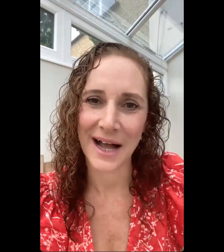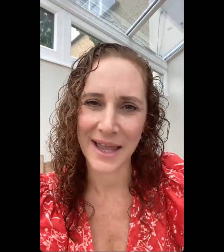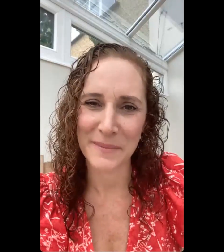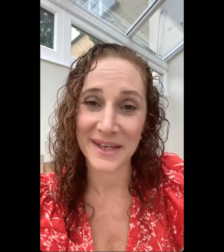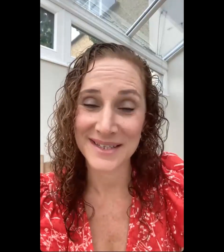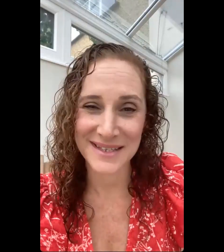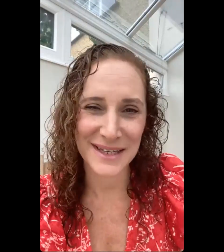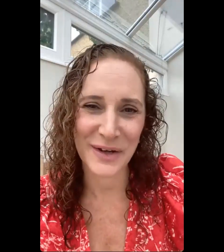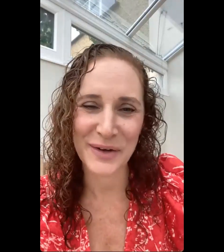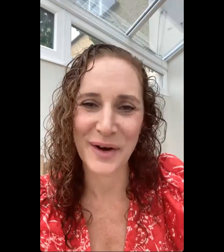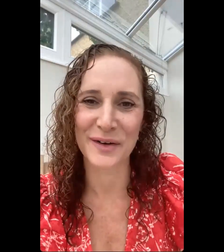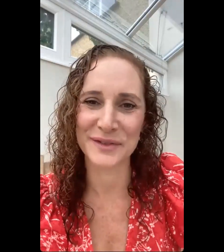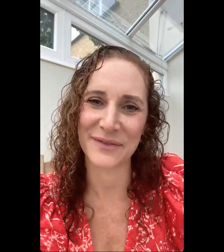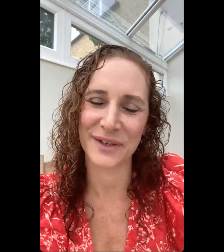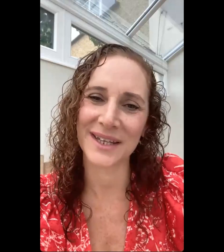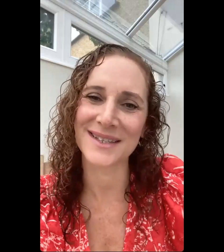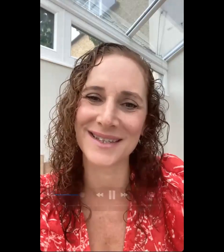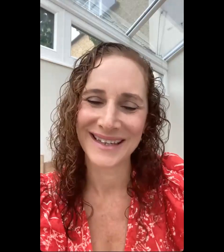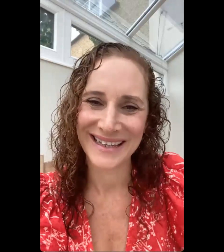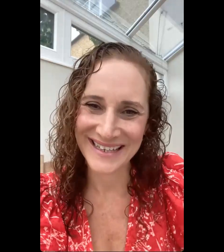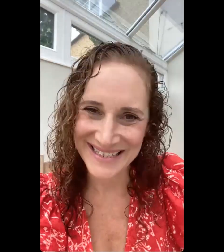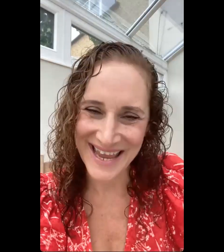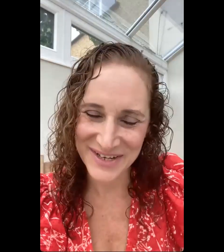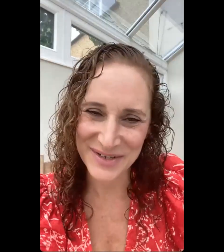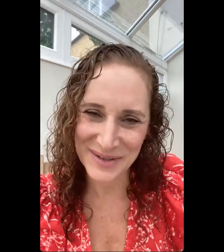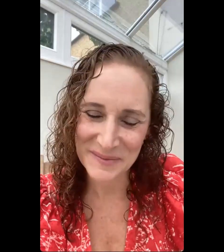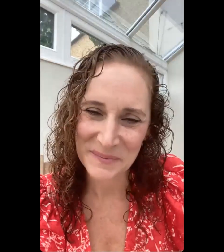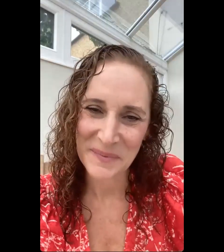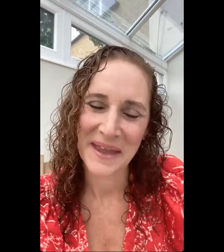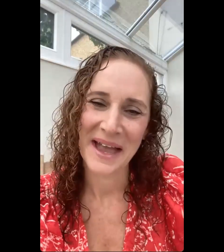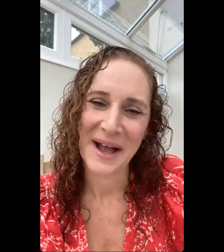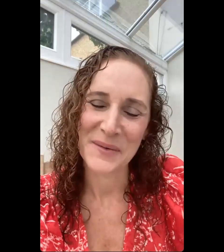I am the CEO of Deaf Kidz international.